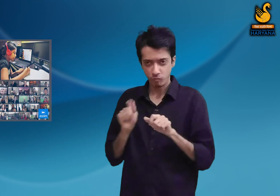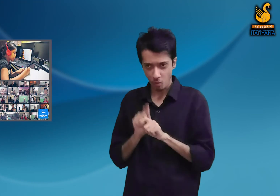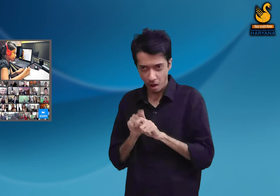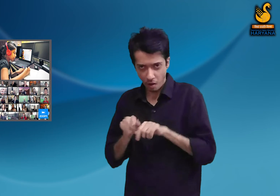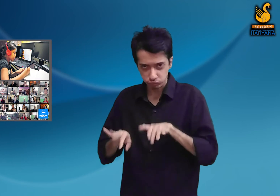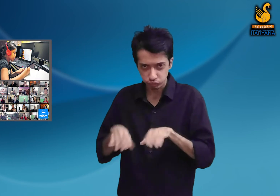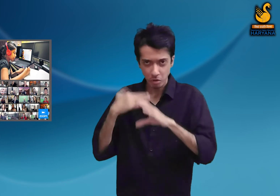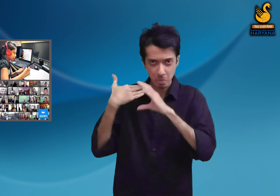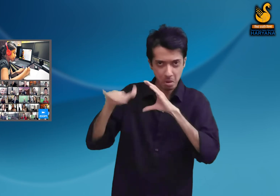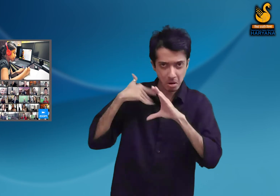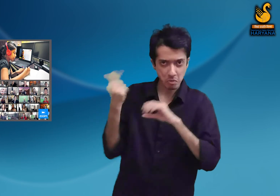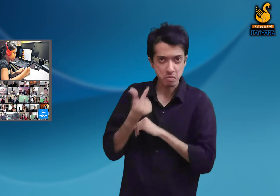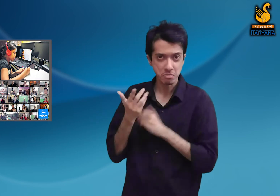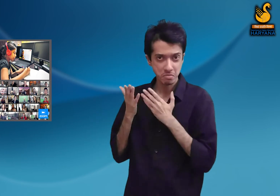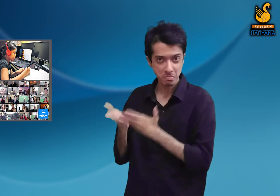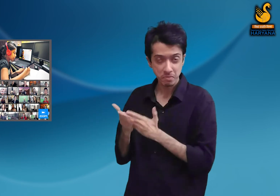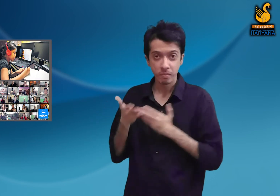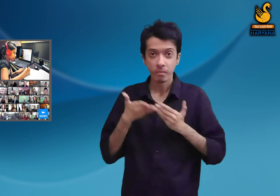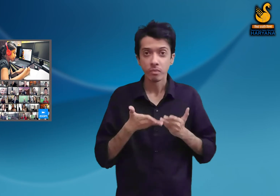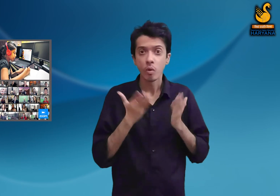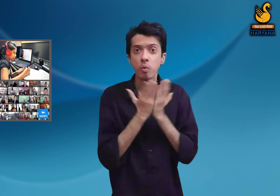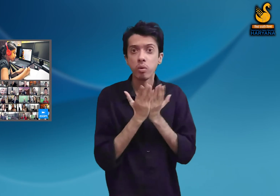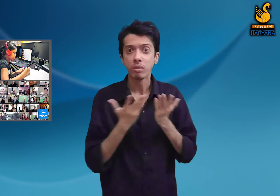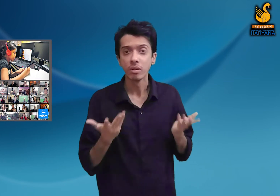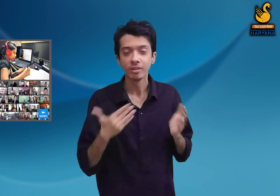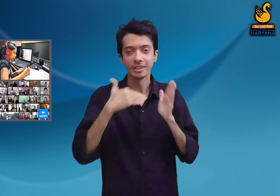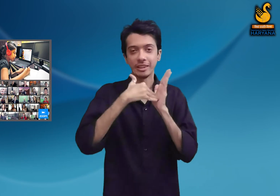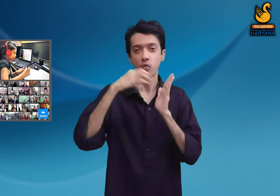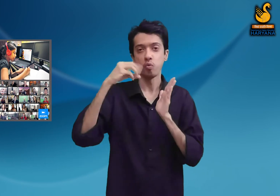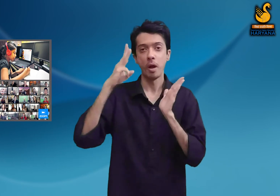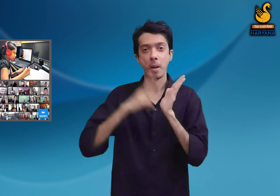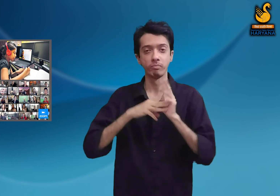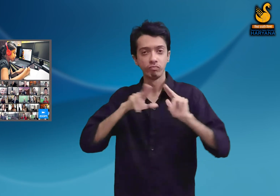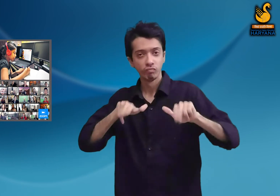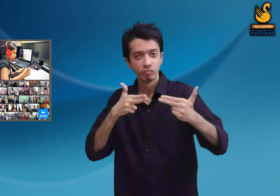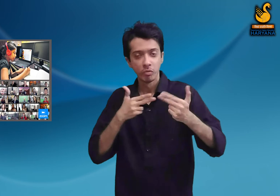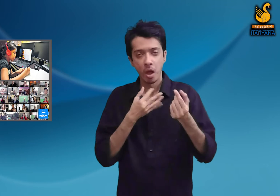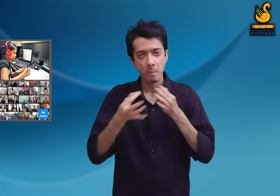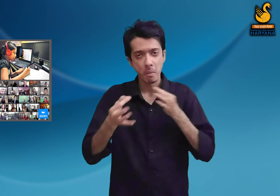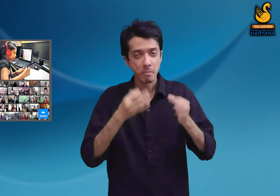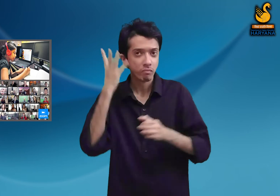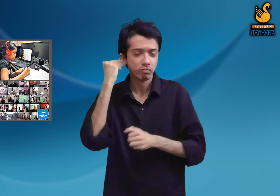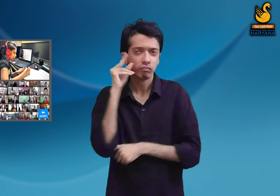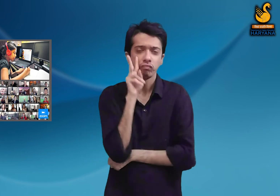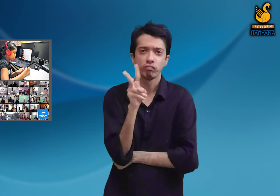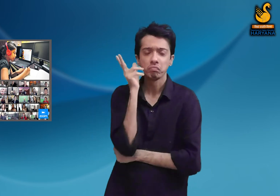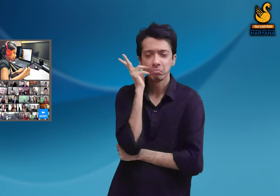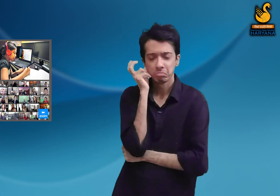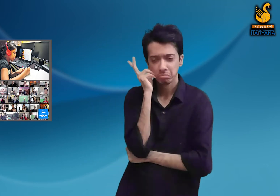With the use of Internet, we are able to send emails. In schools, zoom app is used by the teachers to teach students online